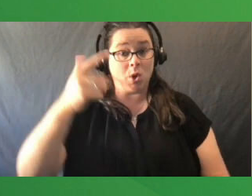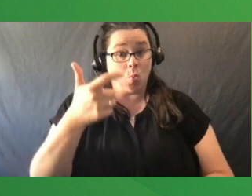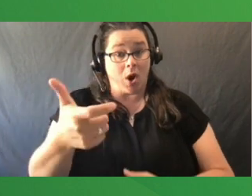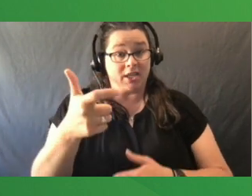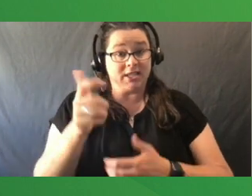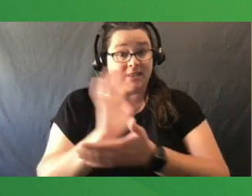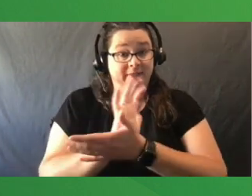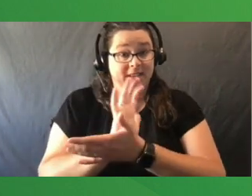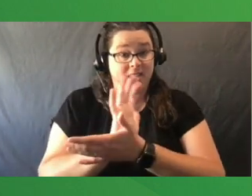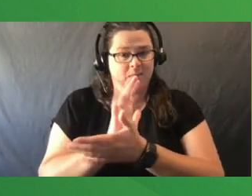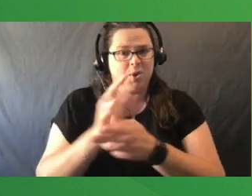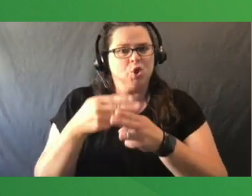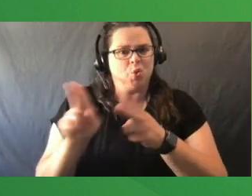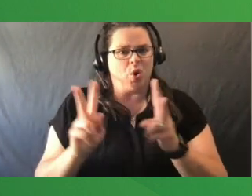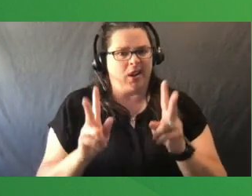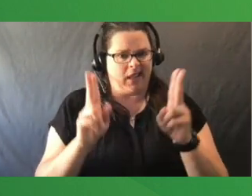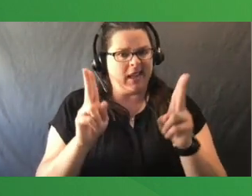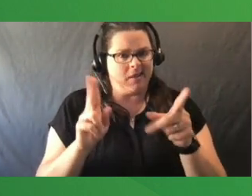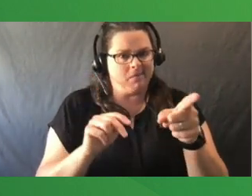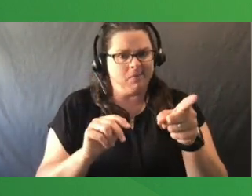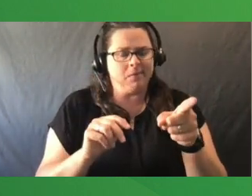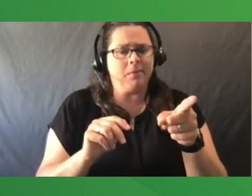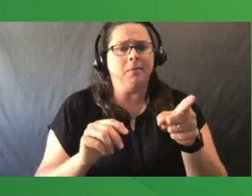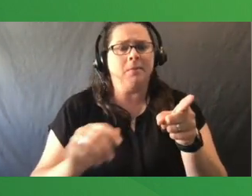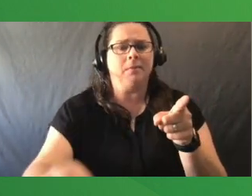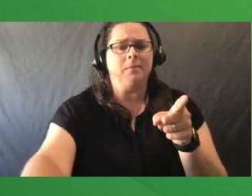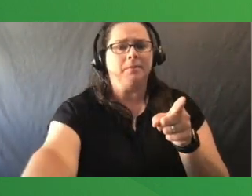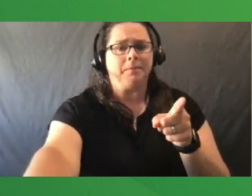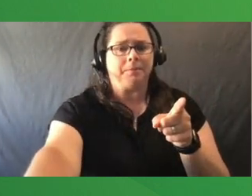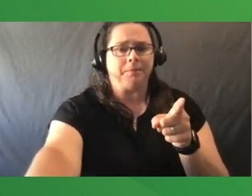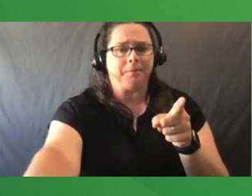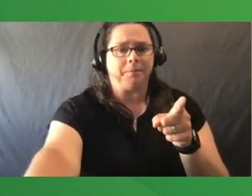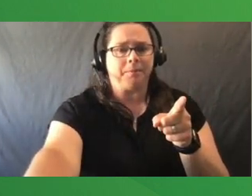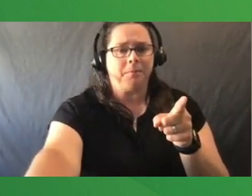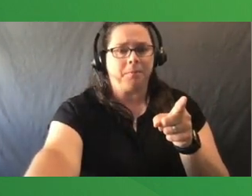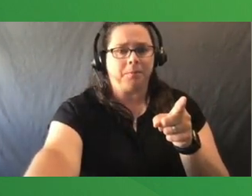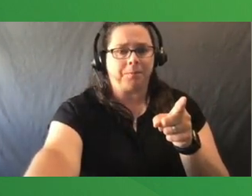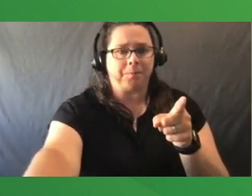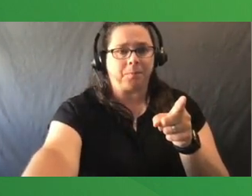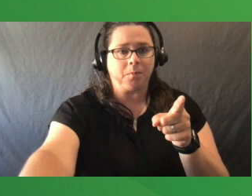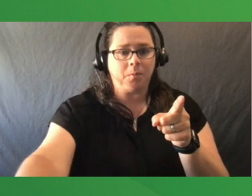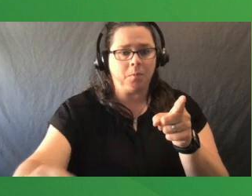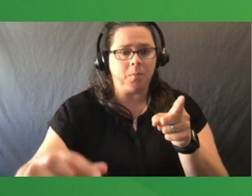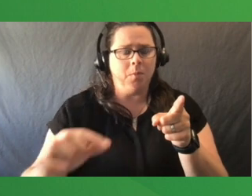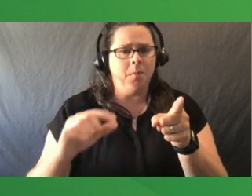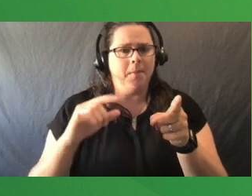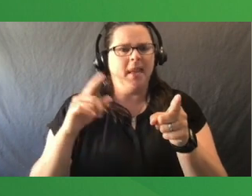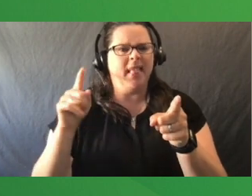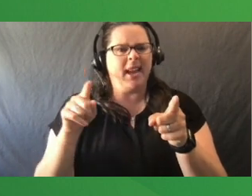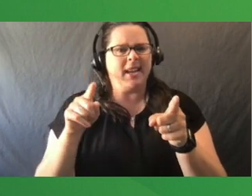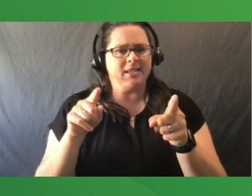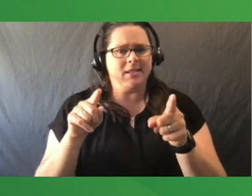And let's go back to a word that somebody had thrown into the discussion earlier of